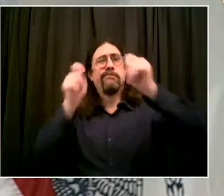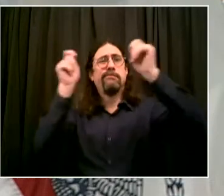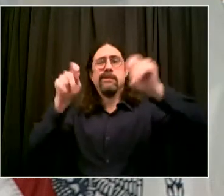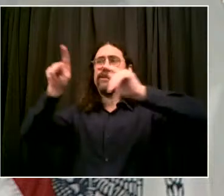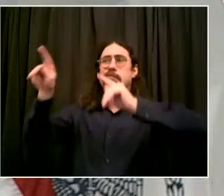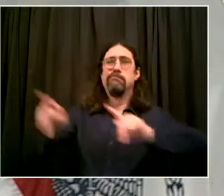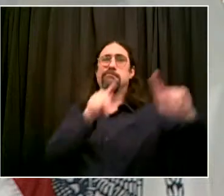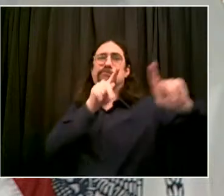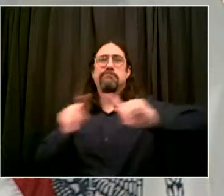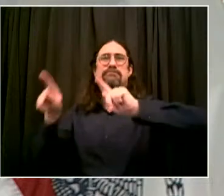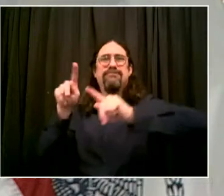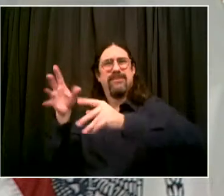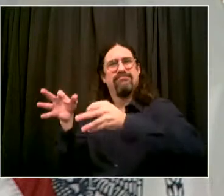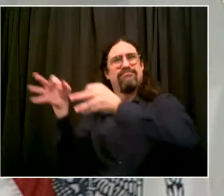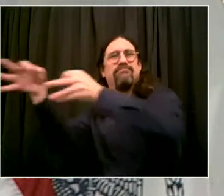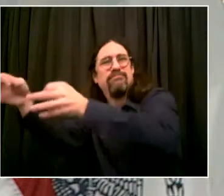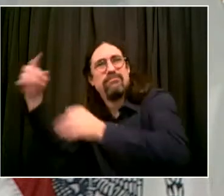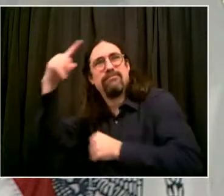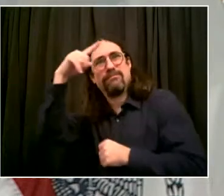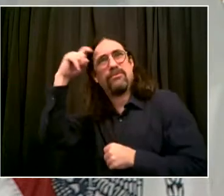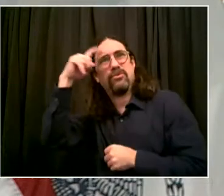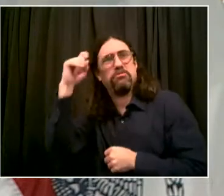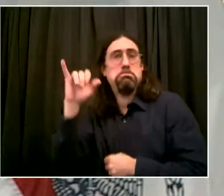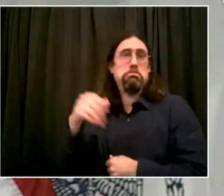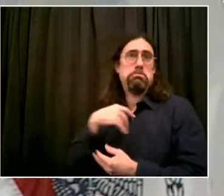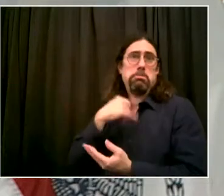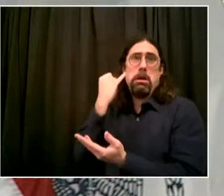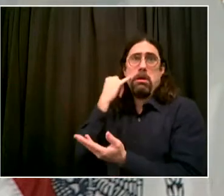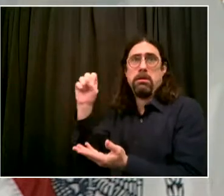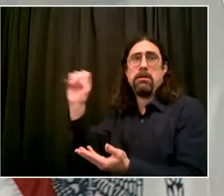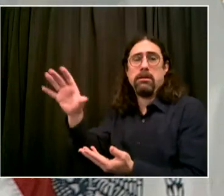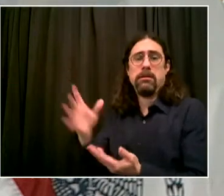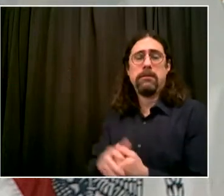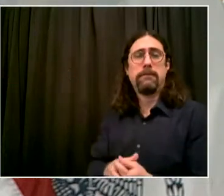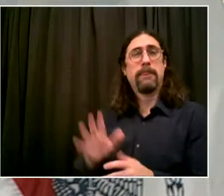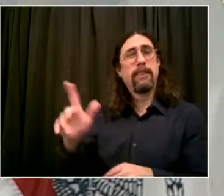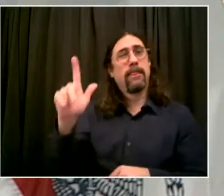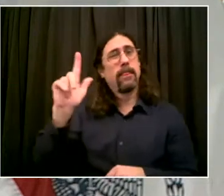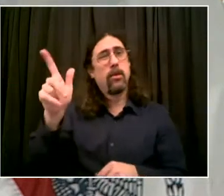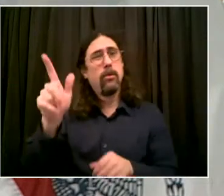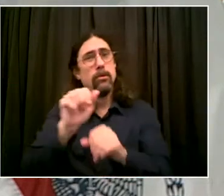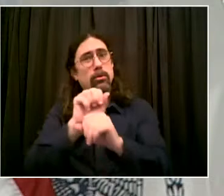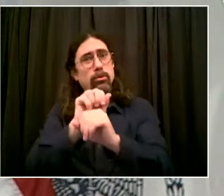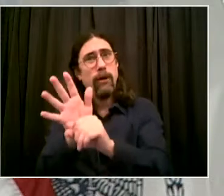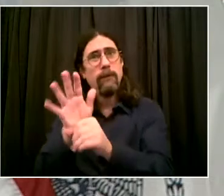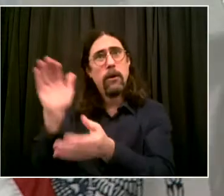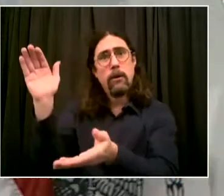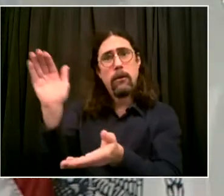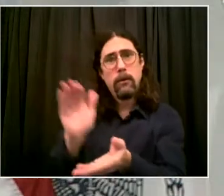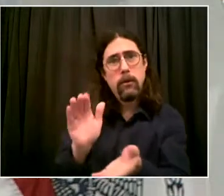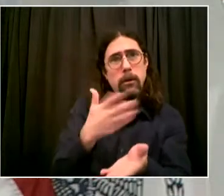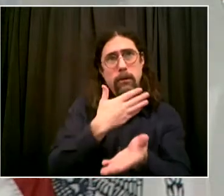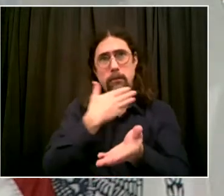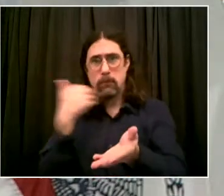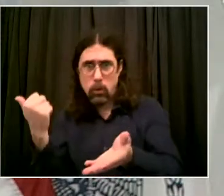ADVICE BUT WE ARE GOING TO LOOK FOR R WAYSYS T HELP ONCE WE SEE A REAL